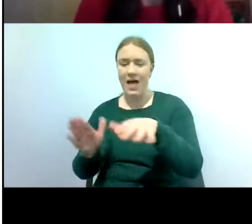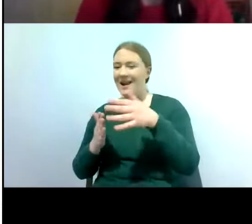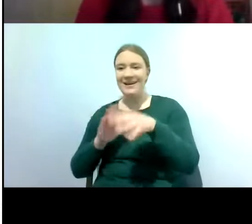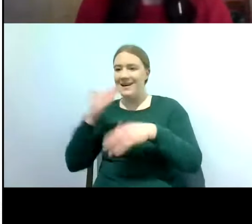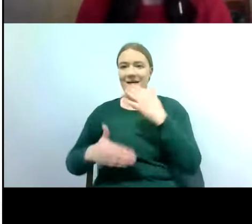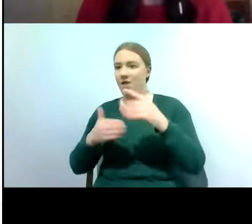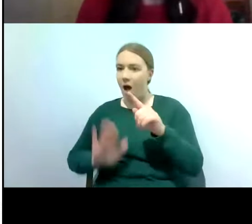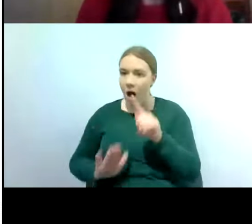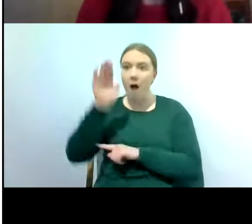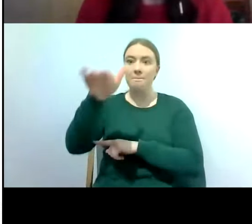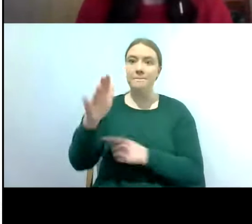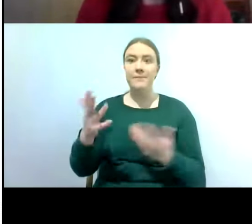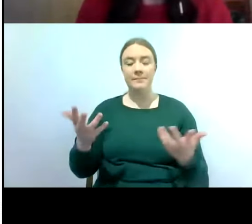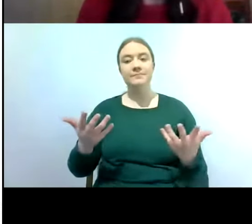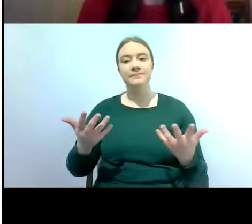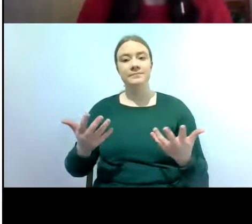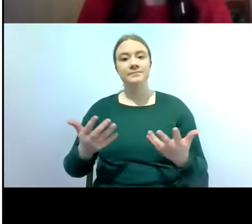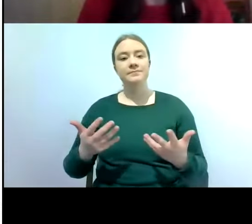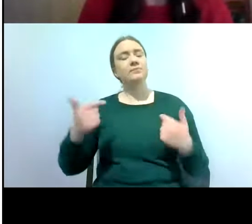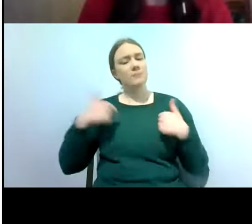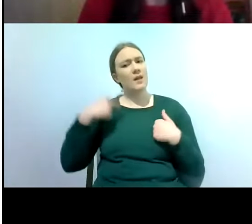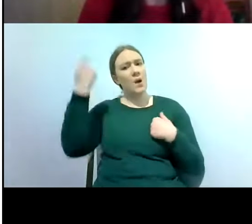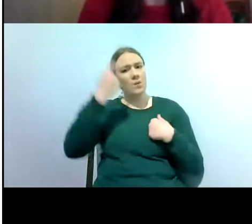so we wondered if that would be the same at all times of year